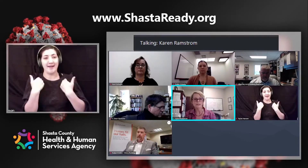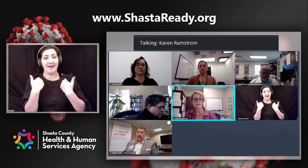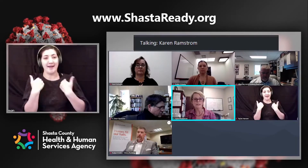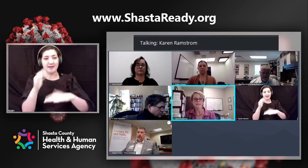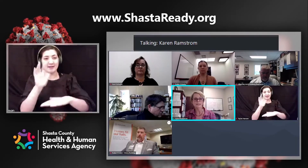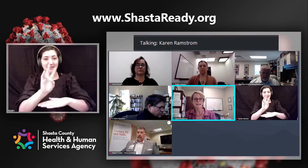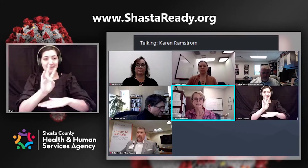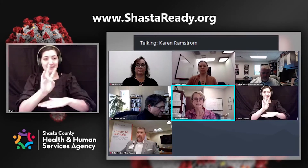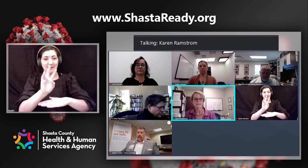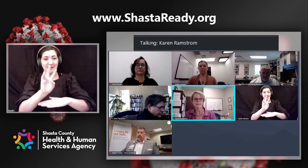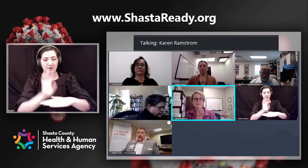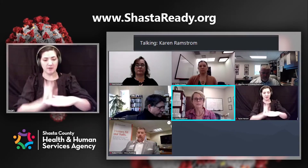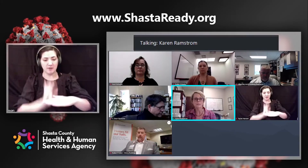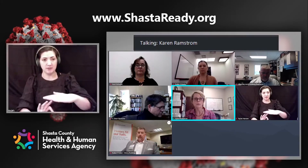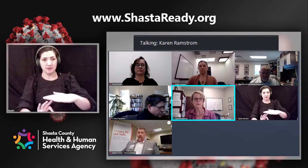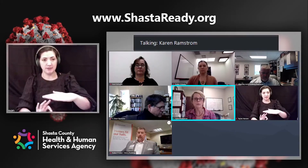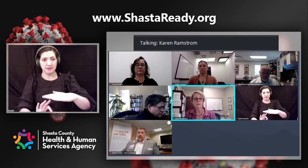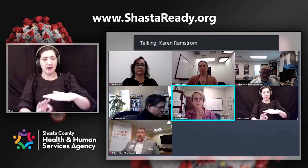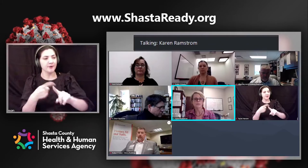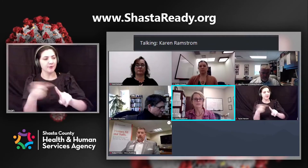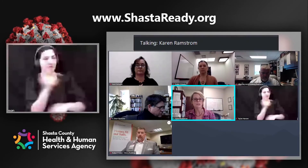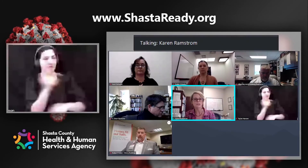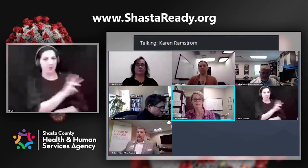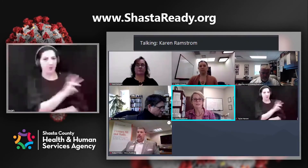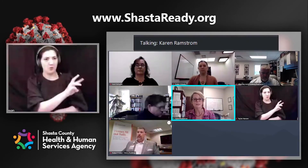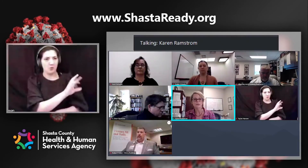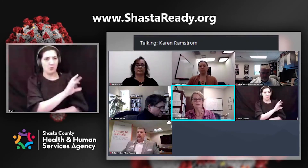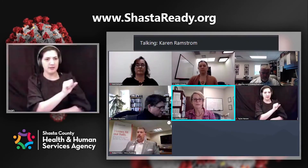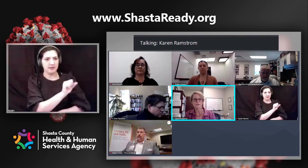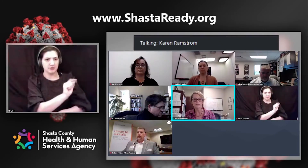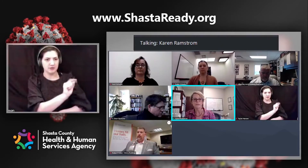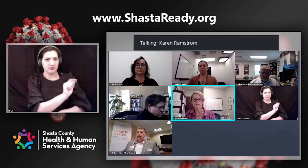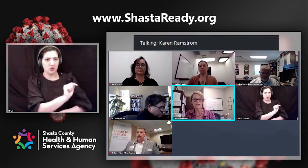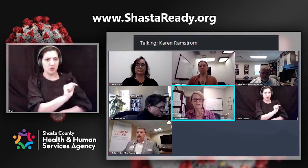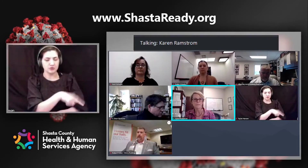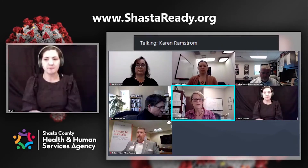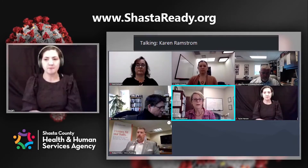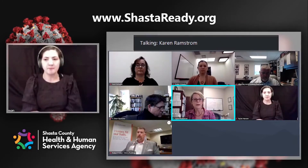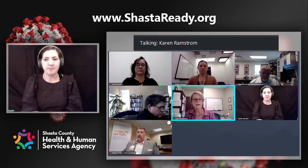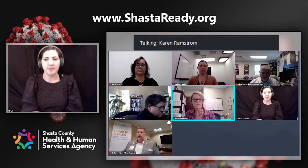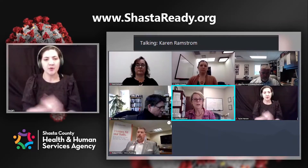we've identified six cases of the B1351, also known as the South Africa variant.